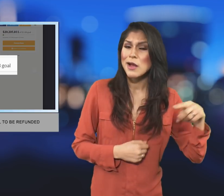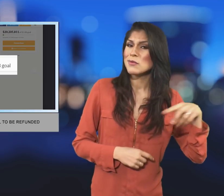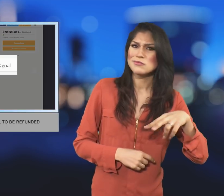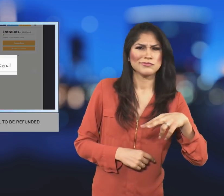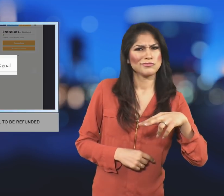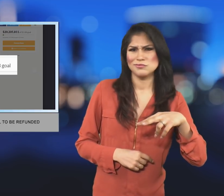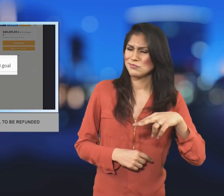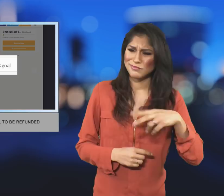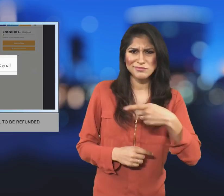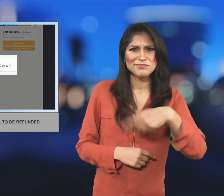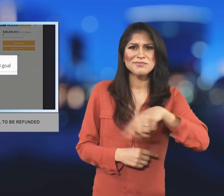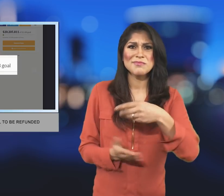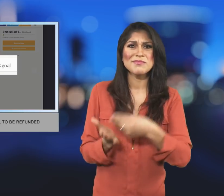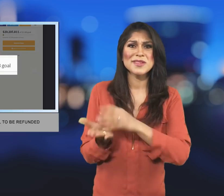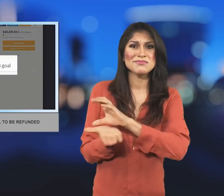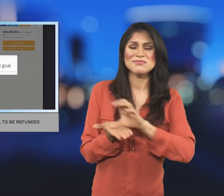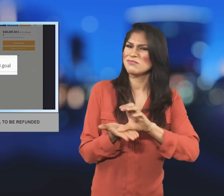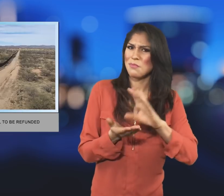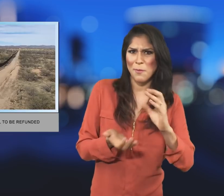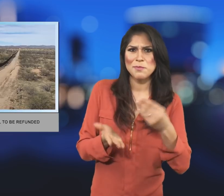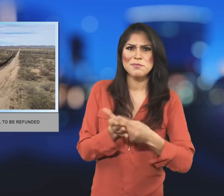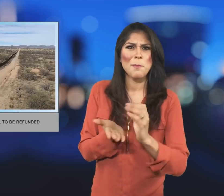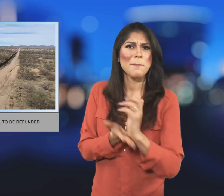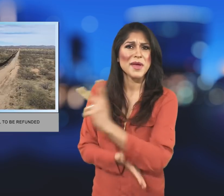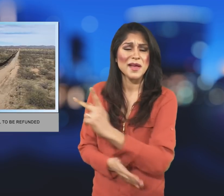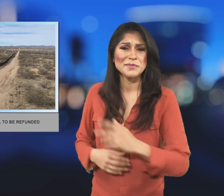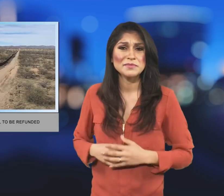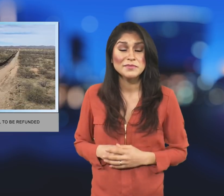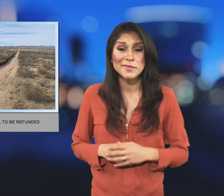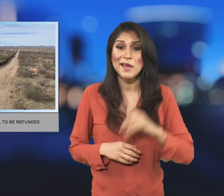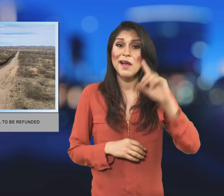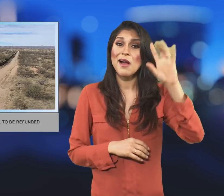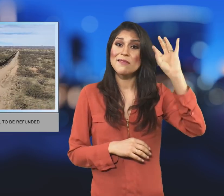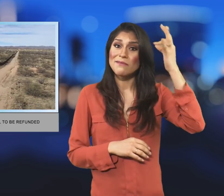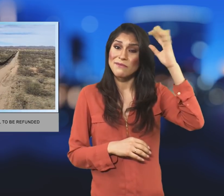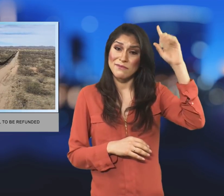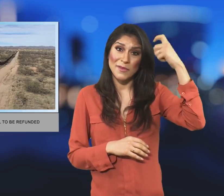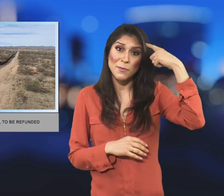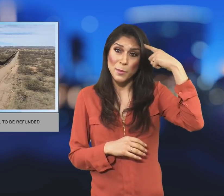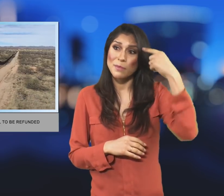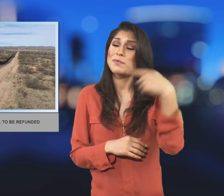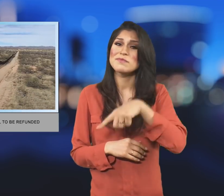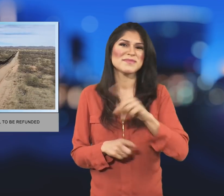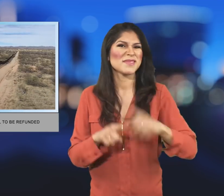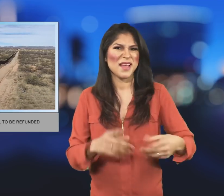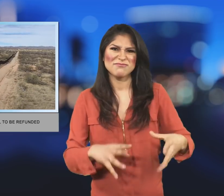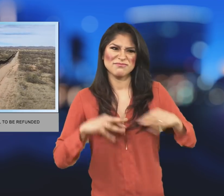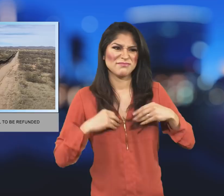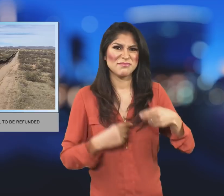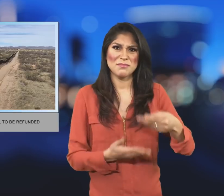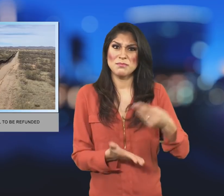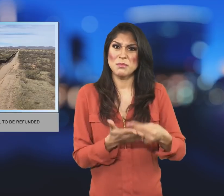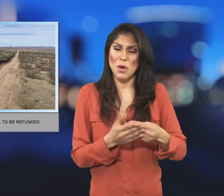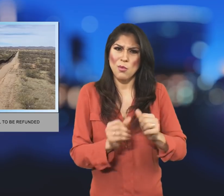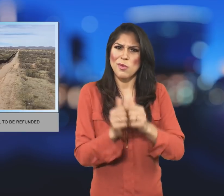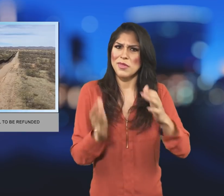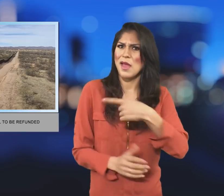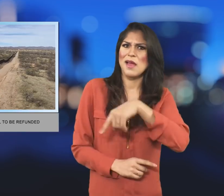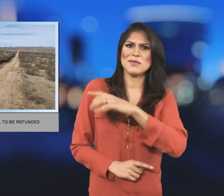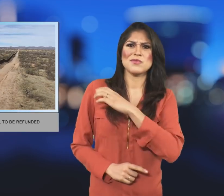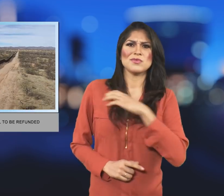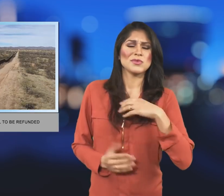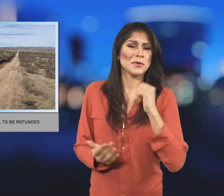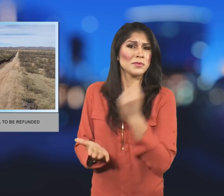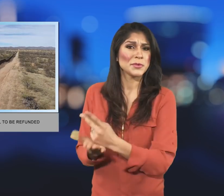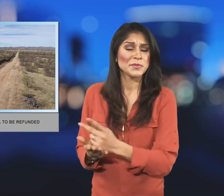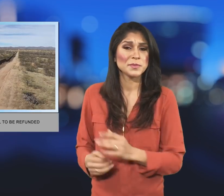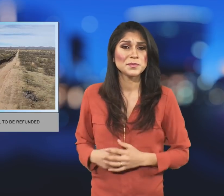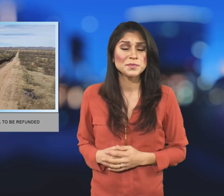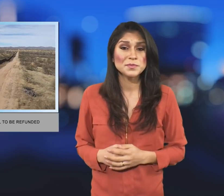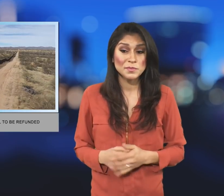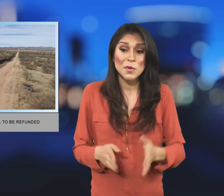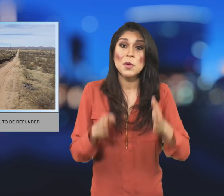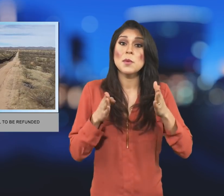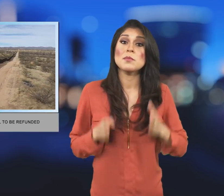The federal government can't receive the money without congressional approval.